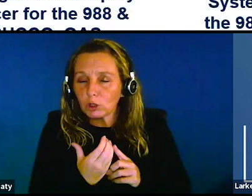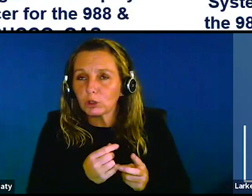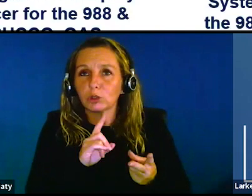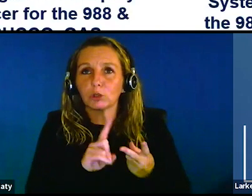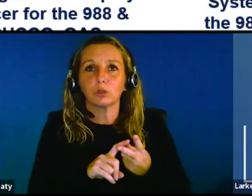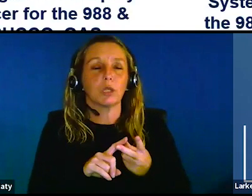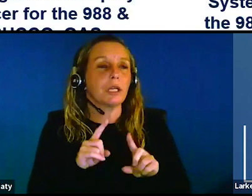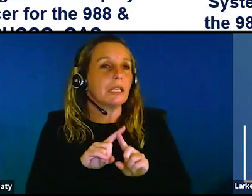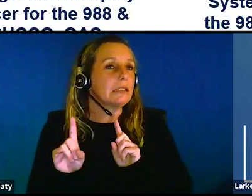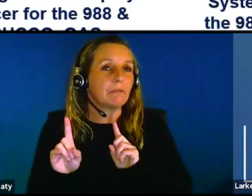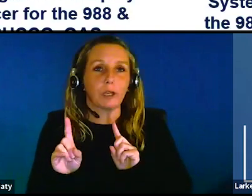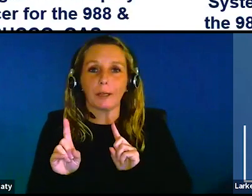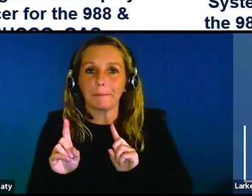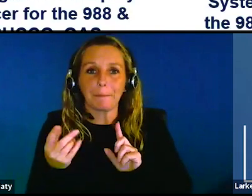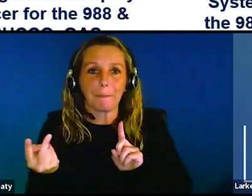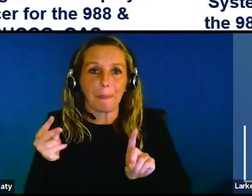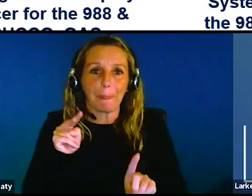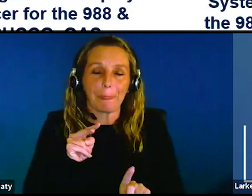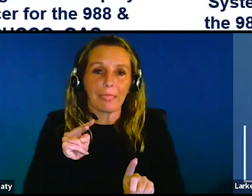from different points of access